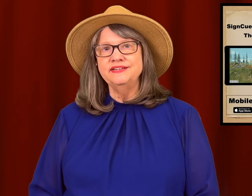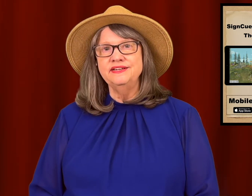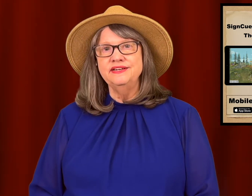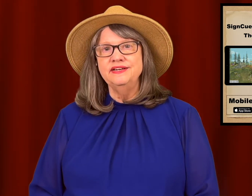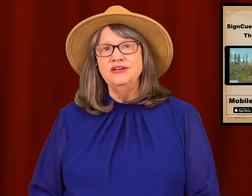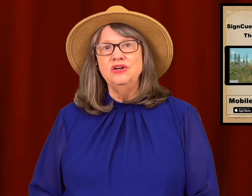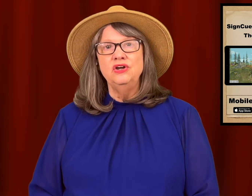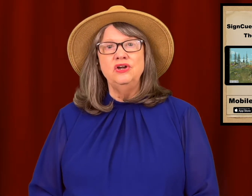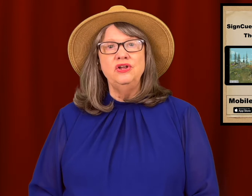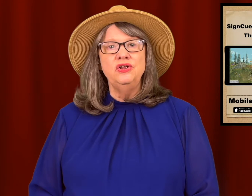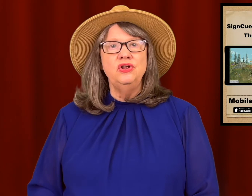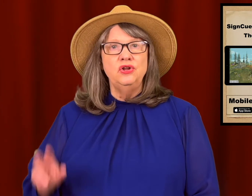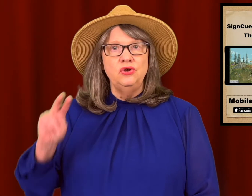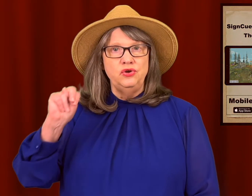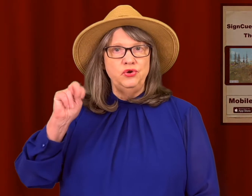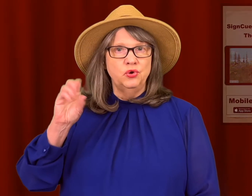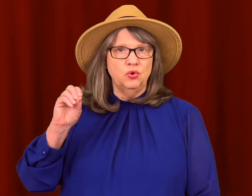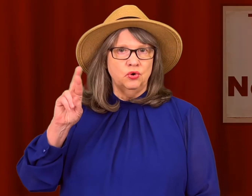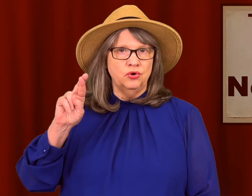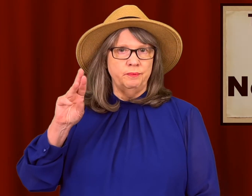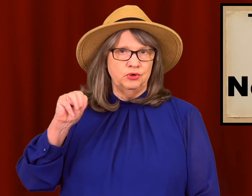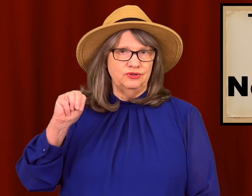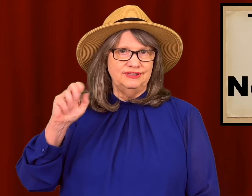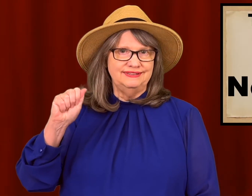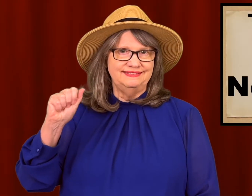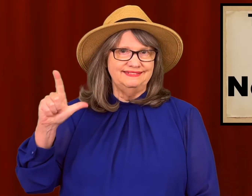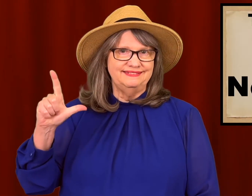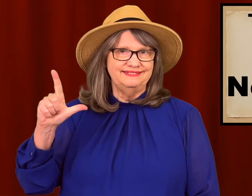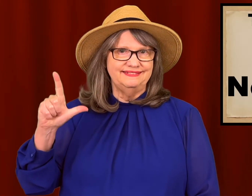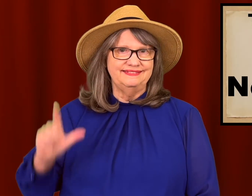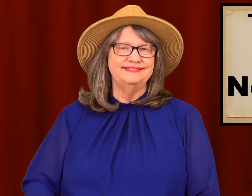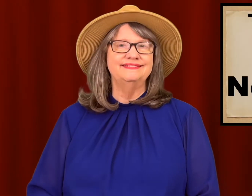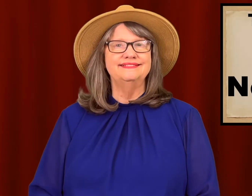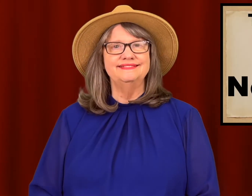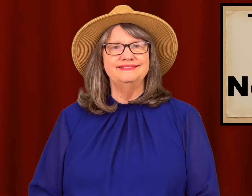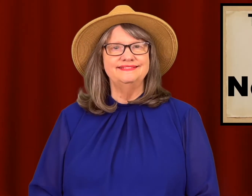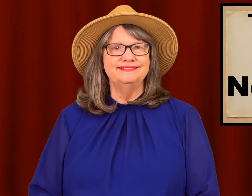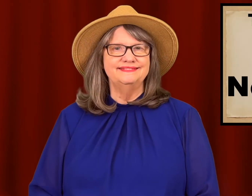NORMAL.